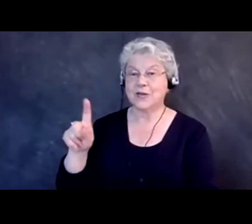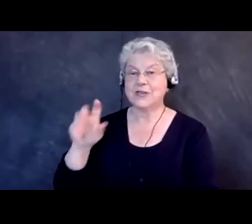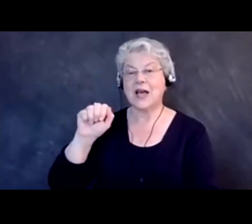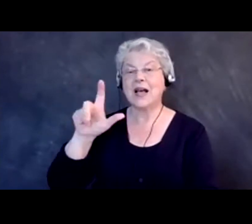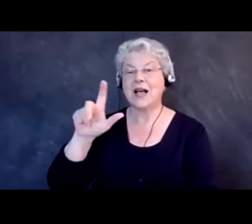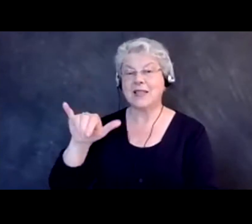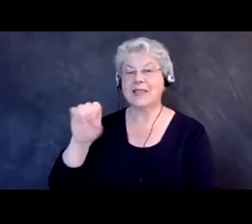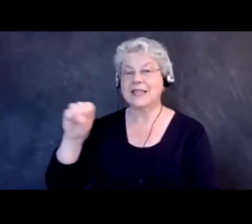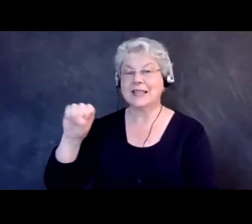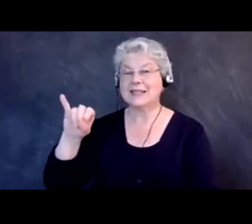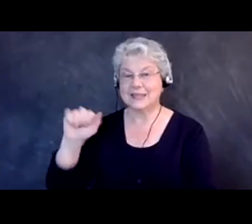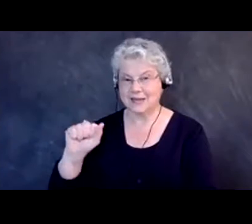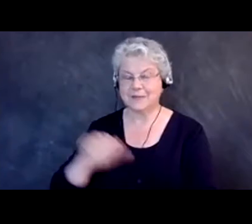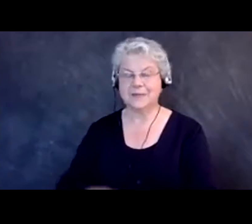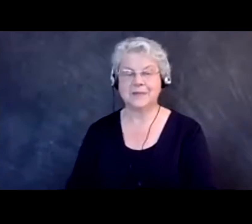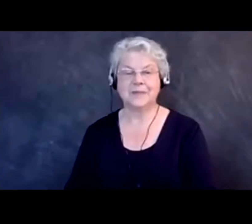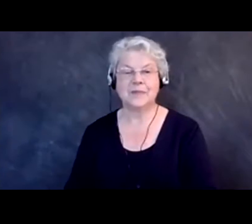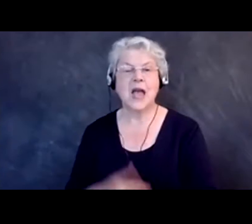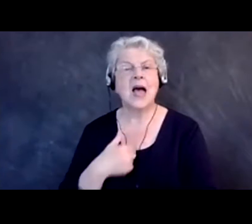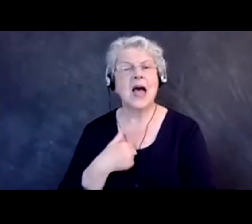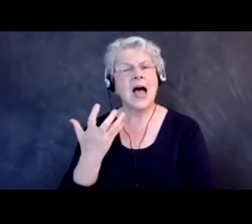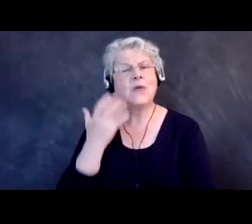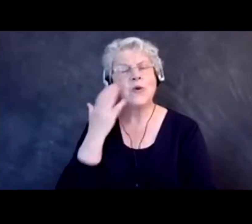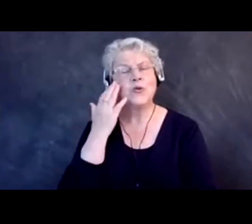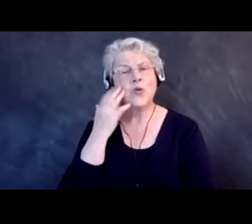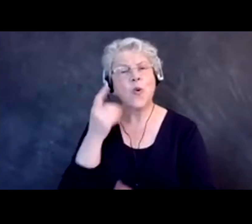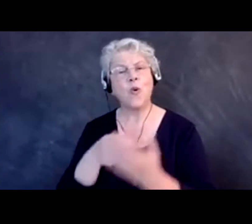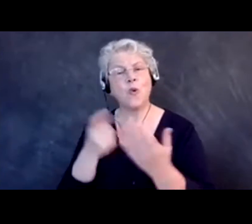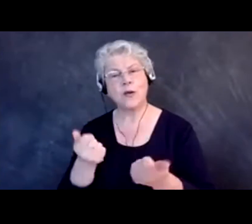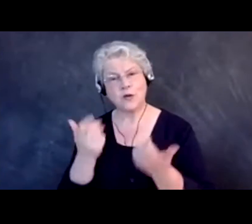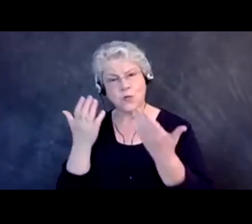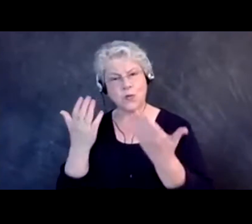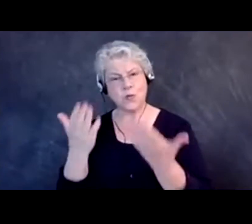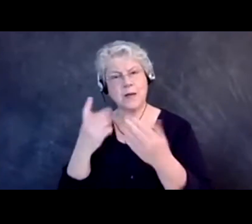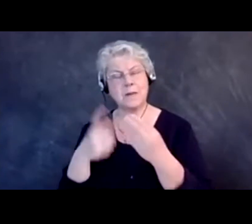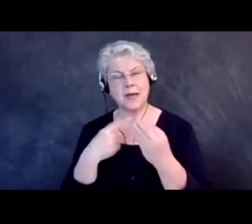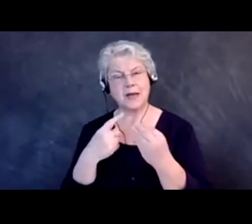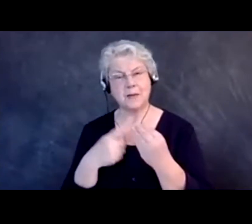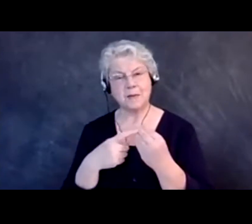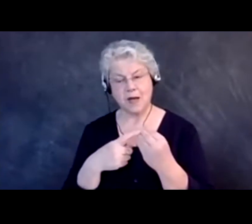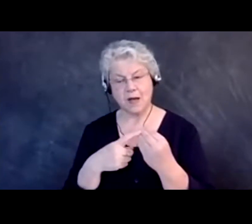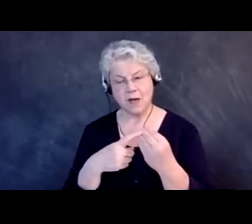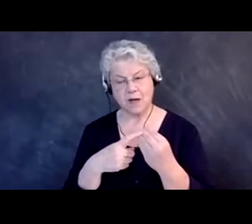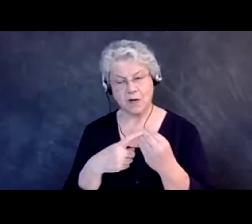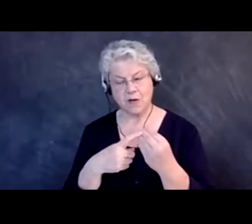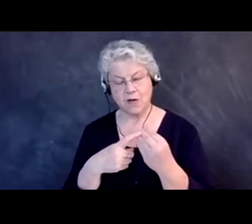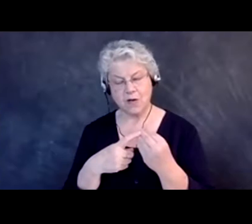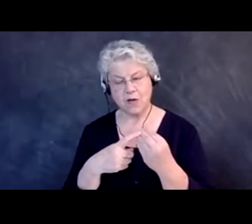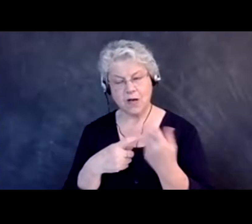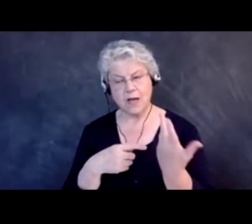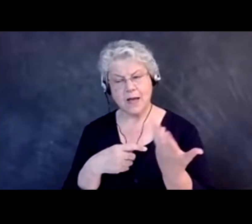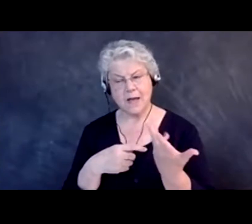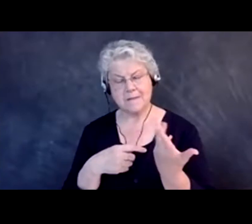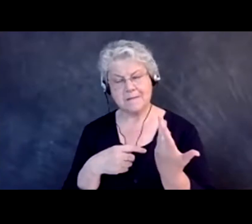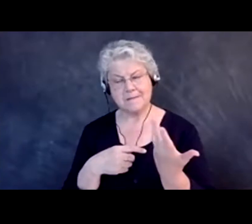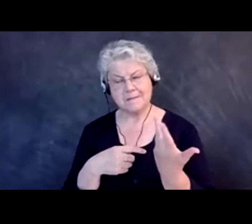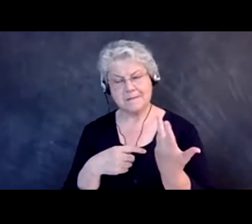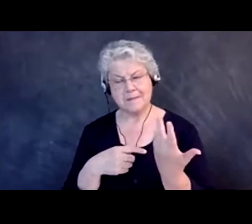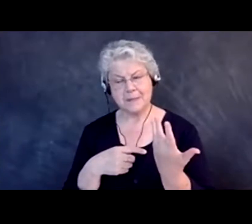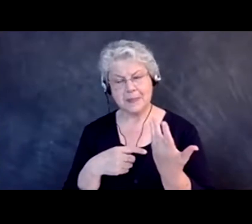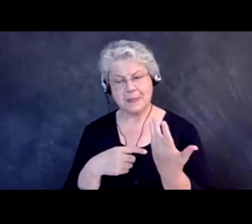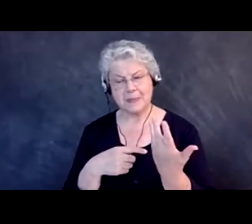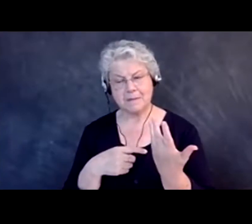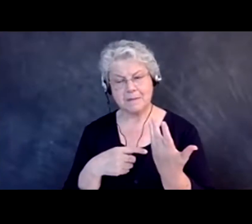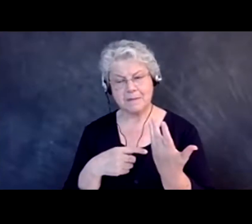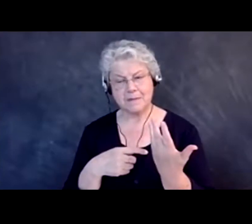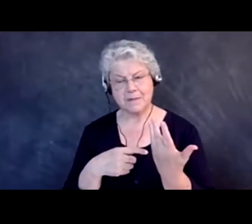Alyssia: I want to know what you recommend in terms of re-engagement or re-launching your